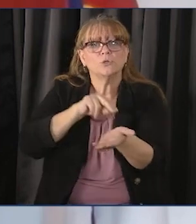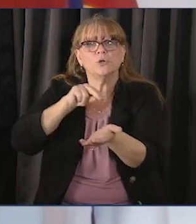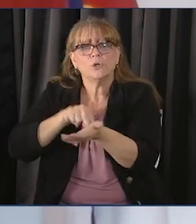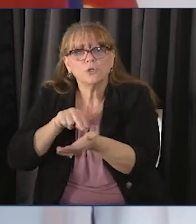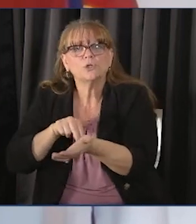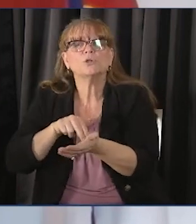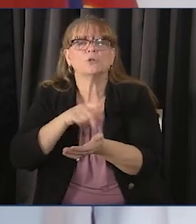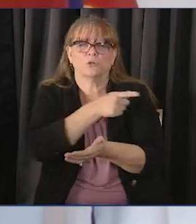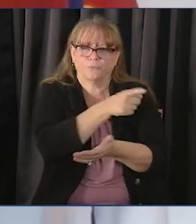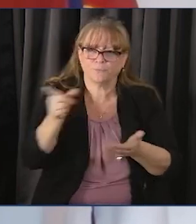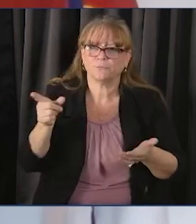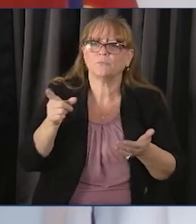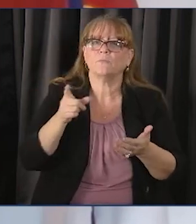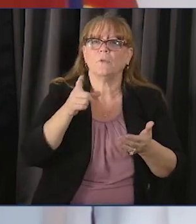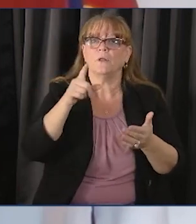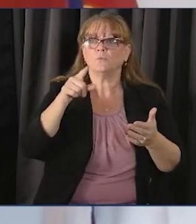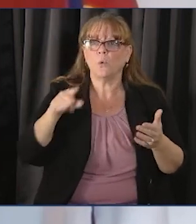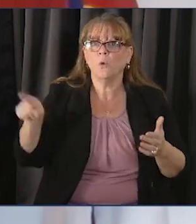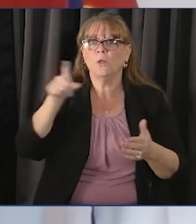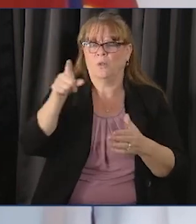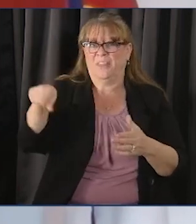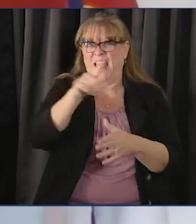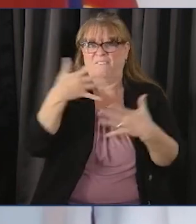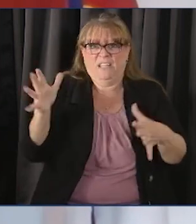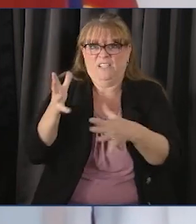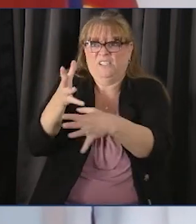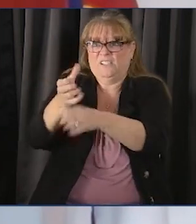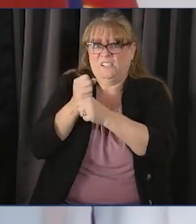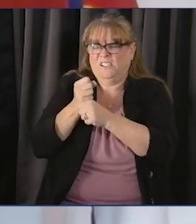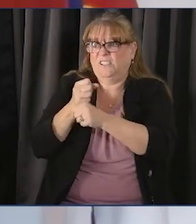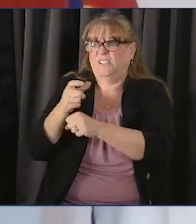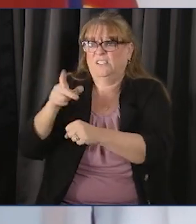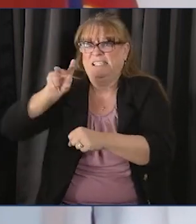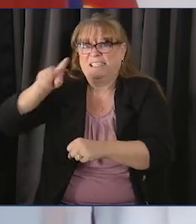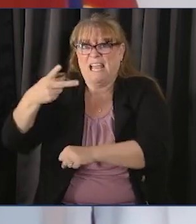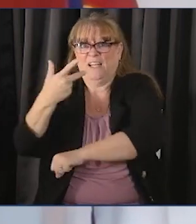who can thank you, our local public health agencies who are nimble every day throughout